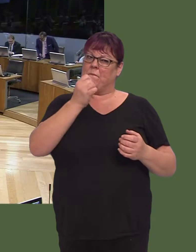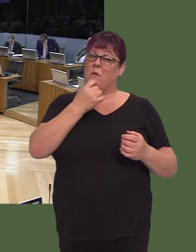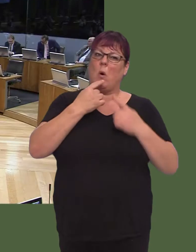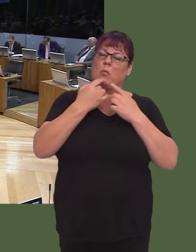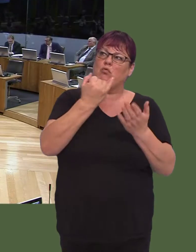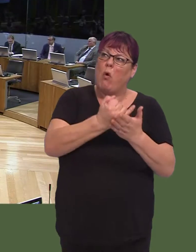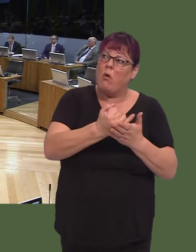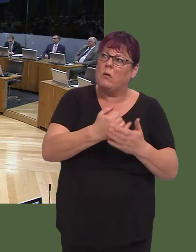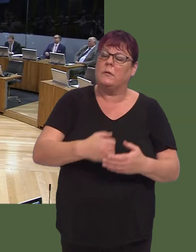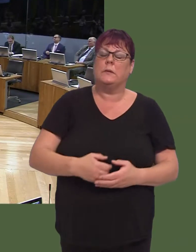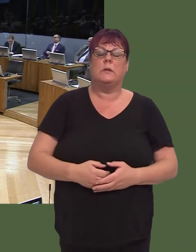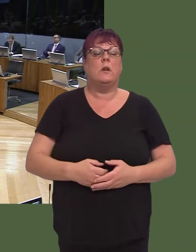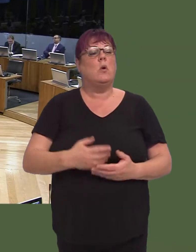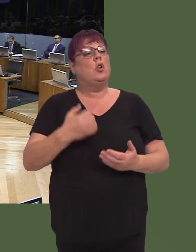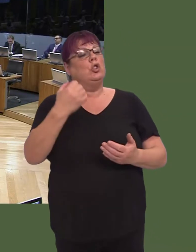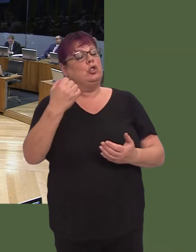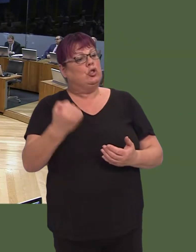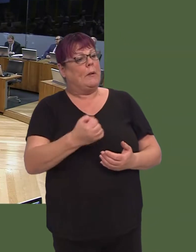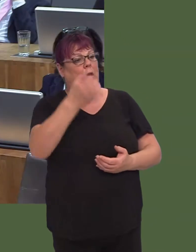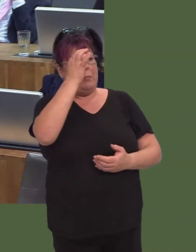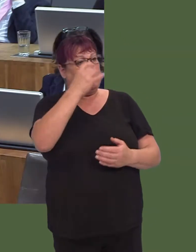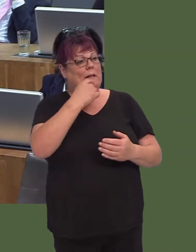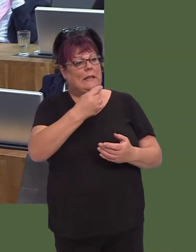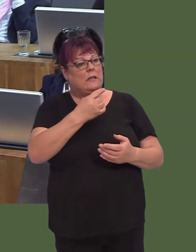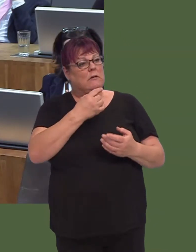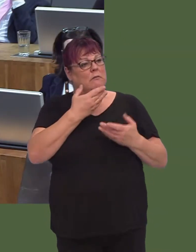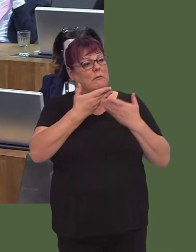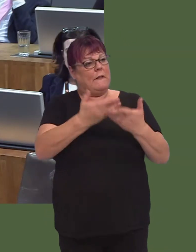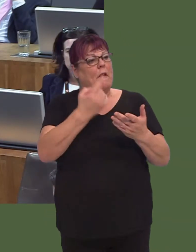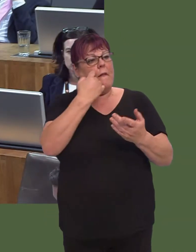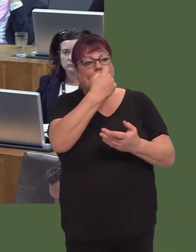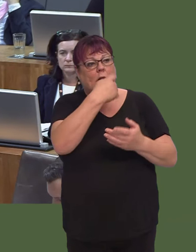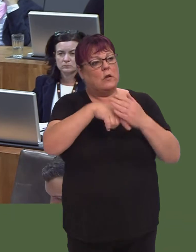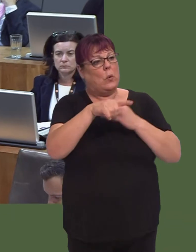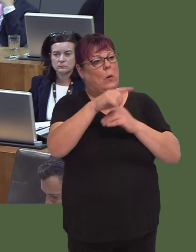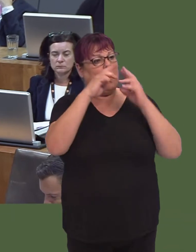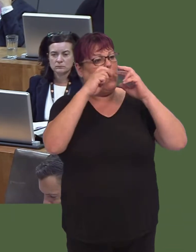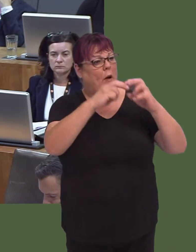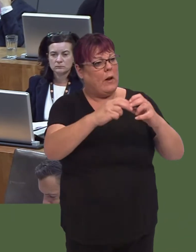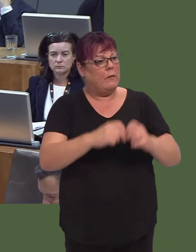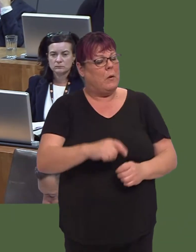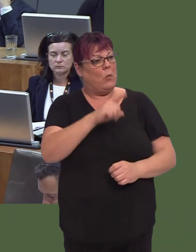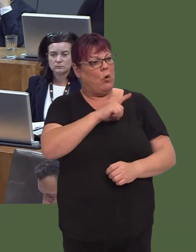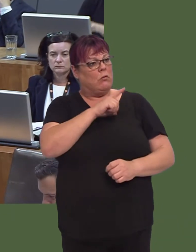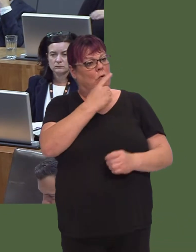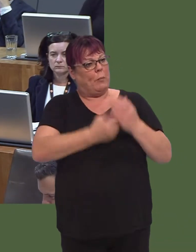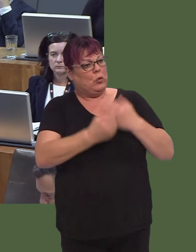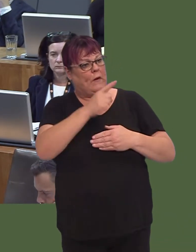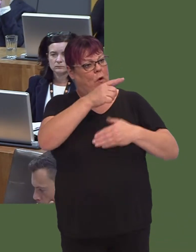Carwyn Jones AM: It's a shame that the commissioner didn't give evidence to the inquiry because, of course, this evidence then could have been tested and she would have been able to explain